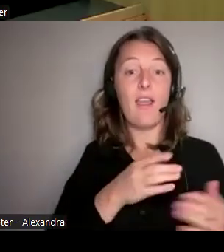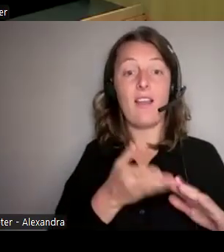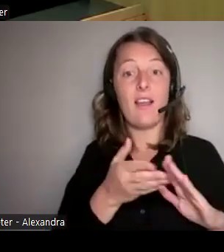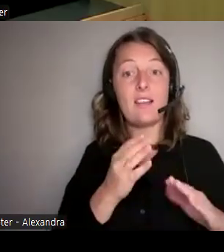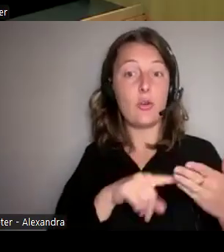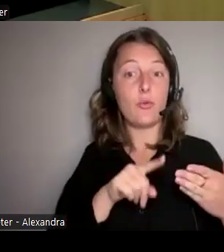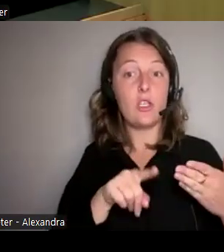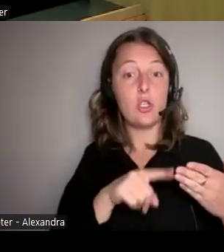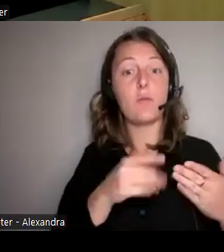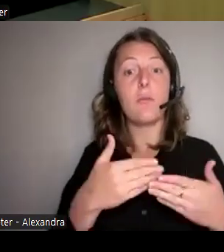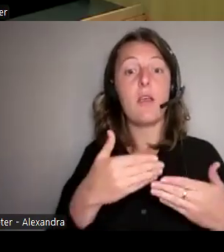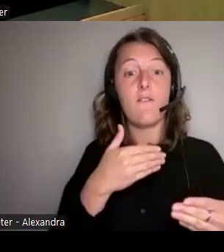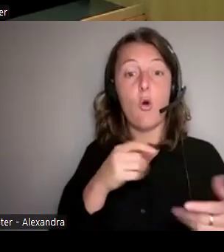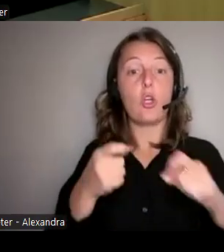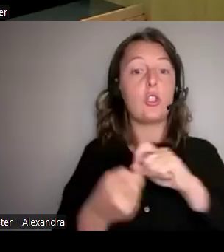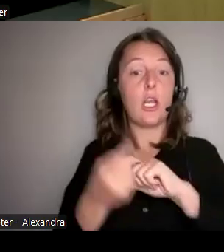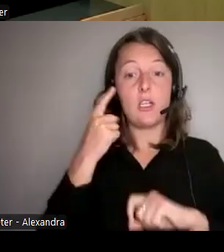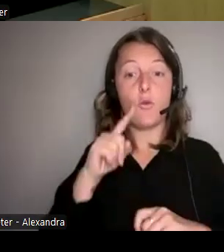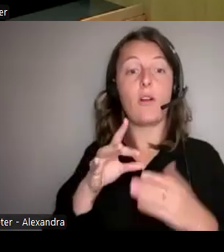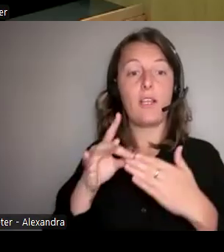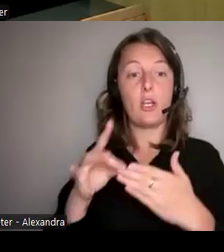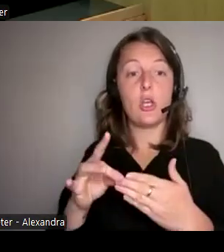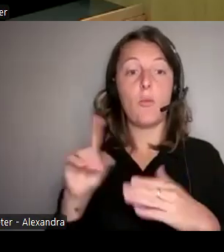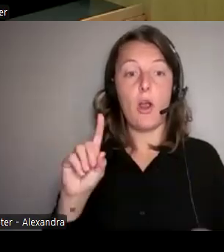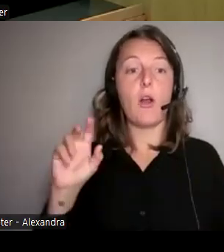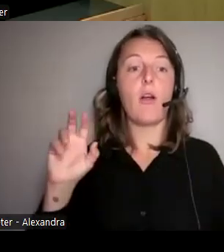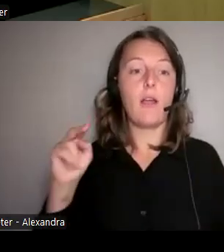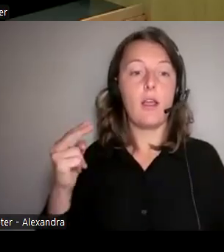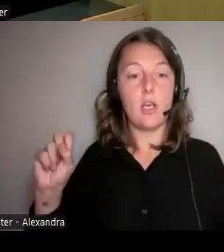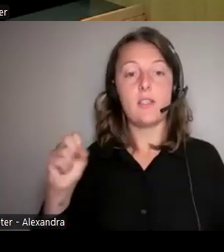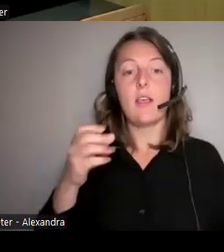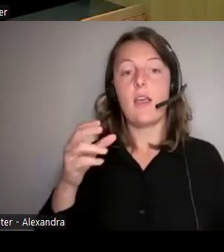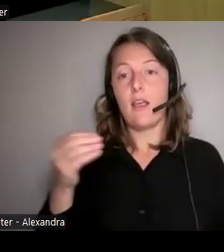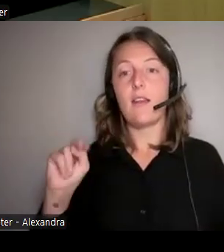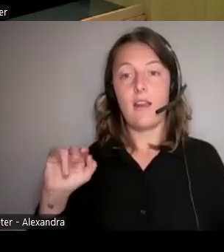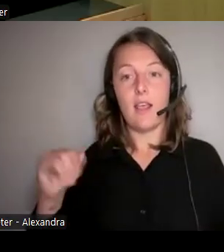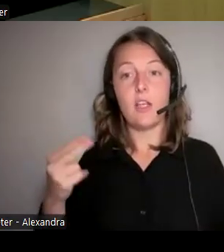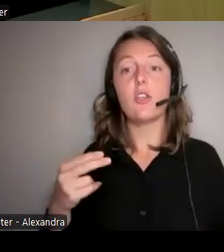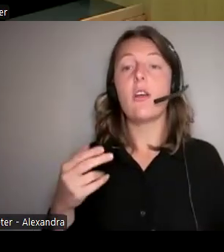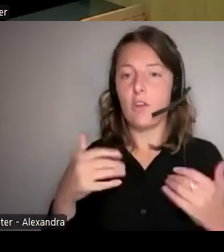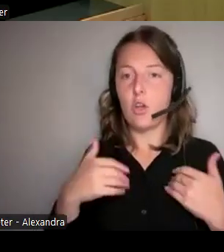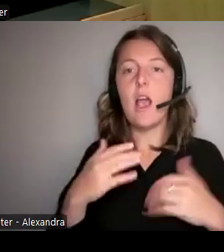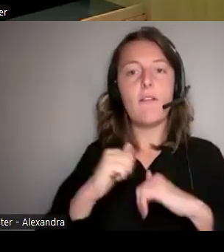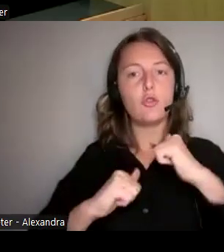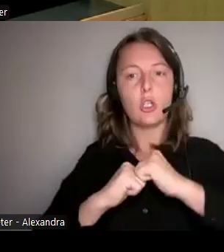of leadership at HHS and NIH. Um there have been some structural changes. For instance, all review